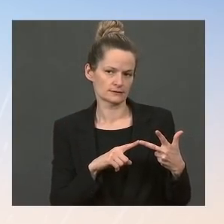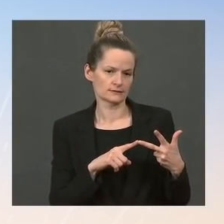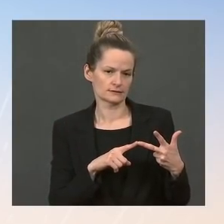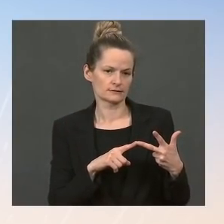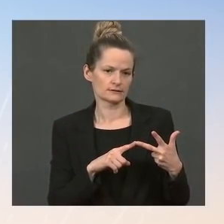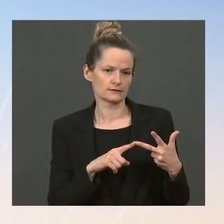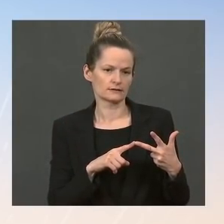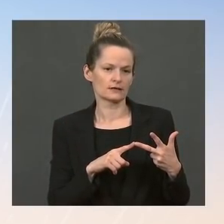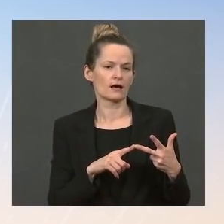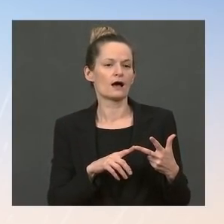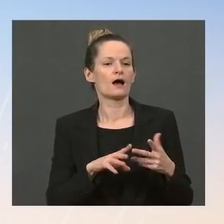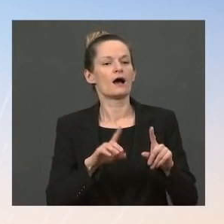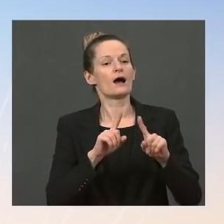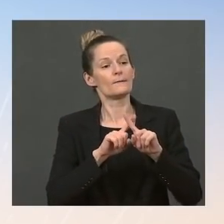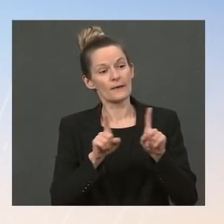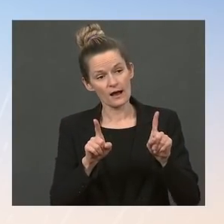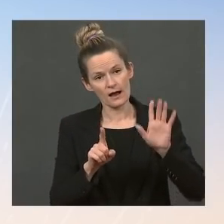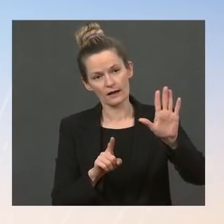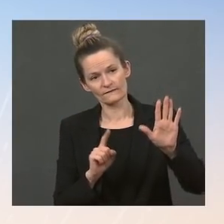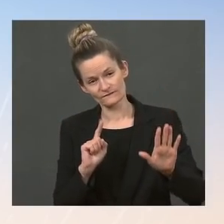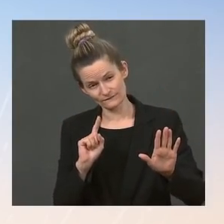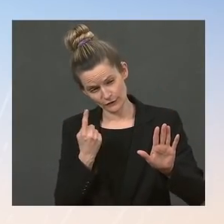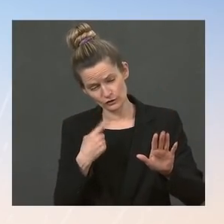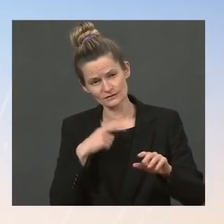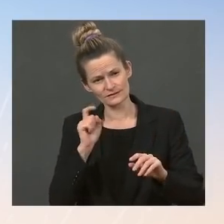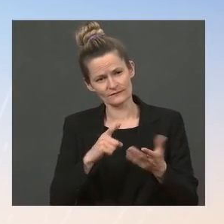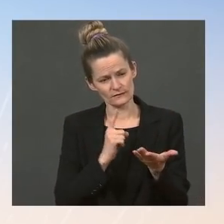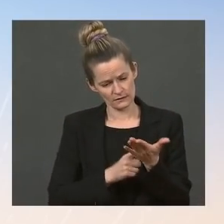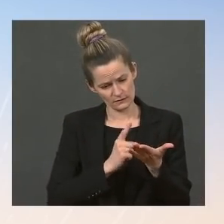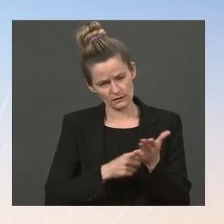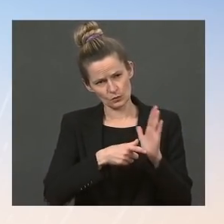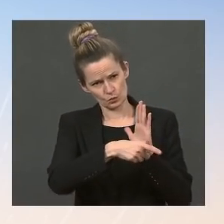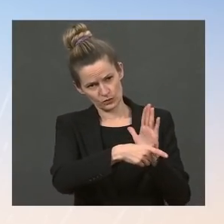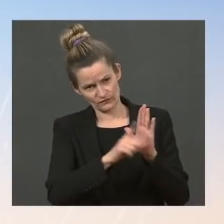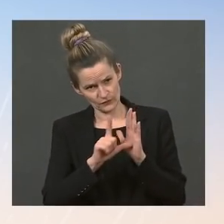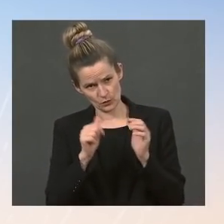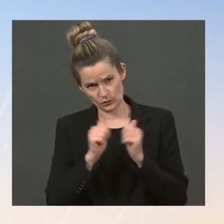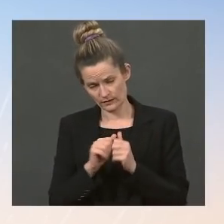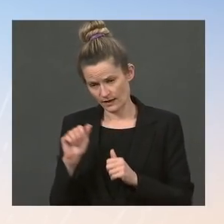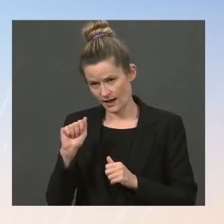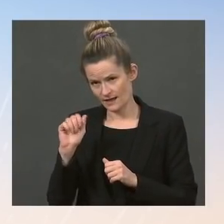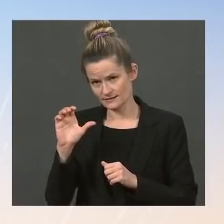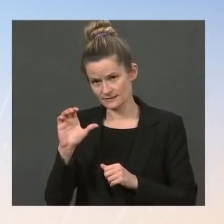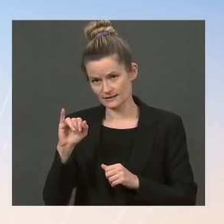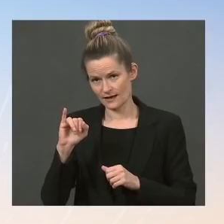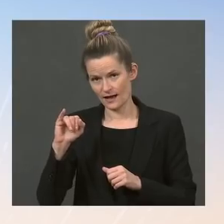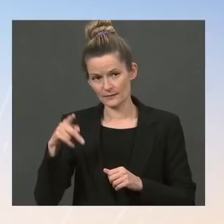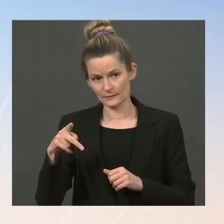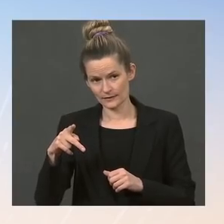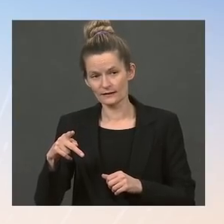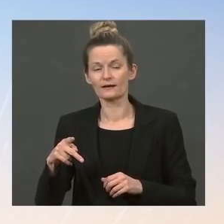That's the process that's ongoing. In terms of differences of opinion within the FDA or other components of the federal government,